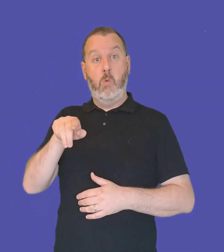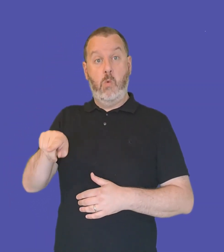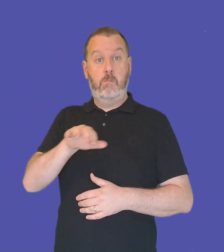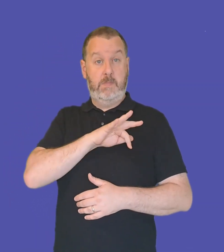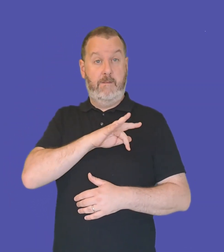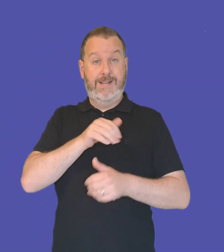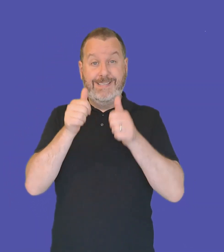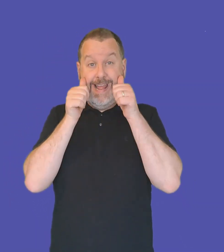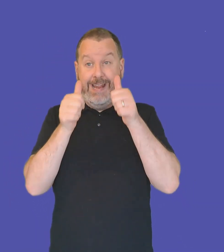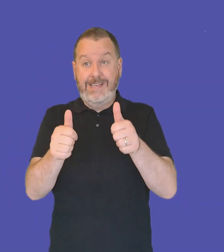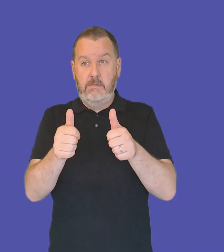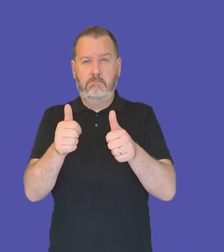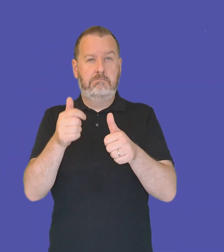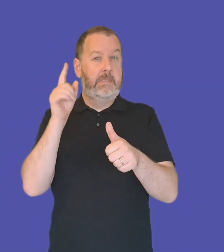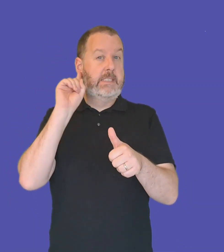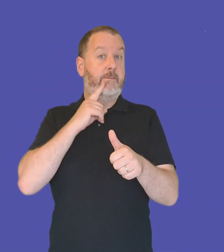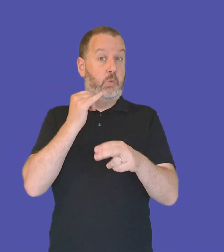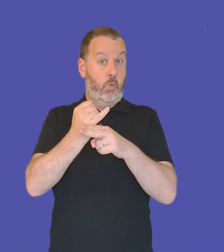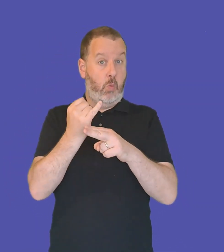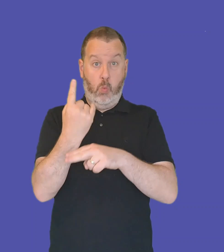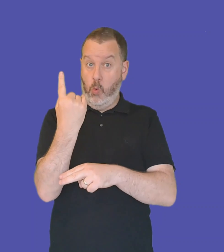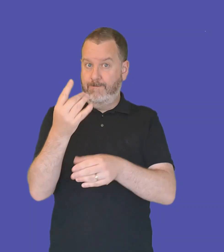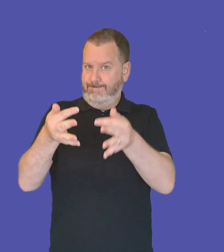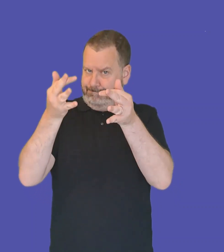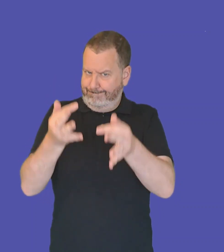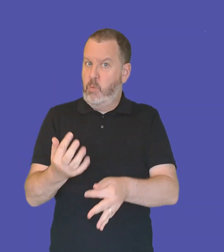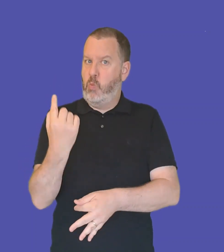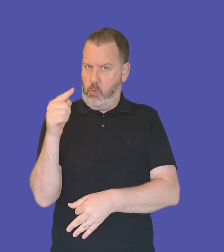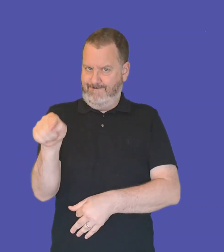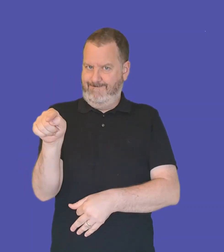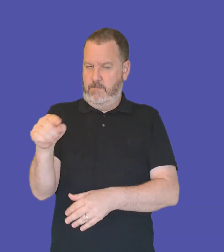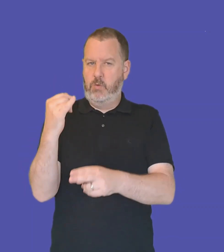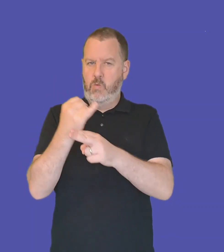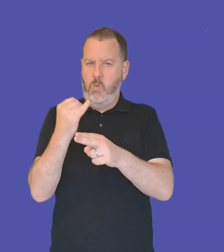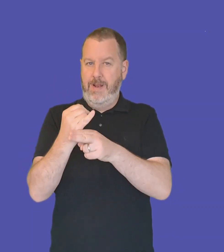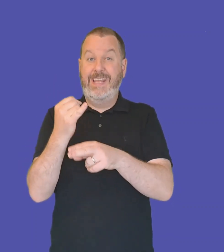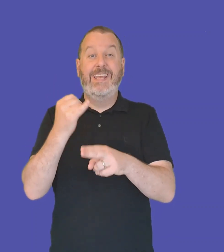and John attended at least one Deaf school.